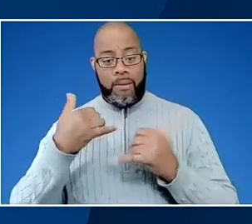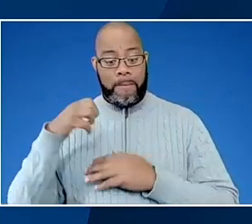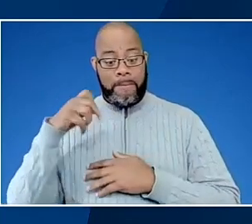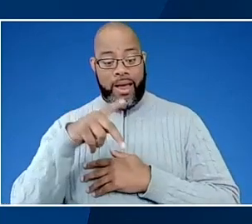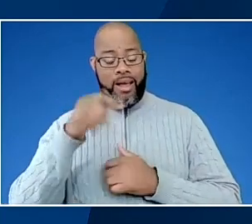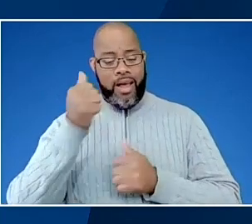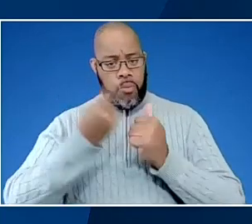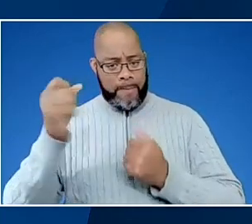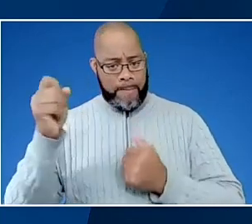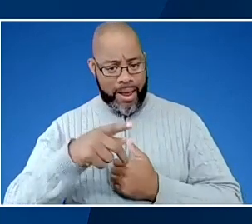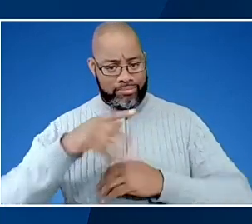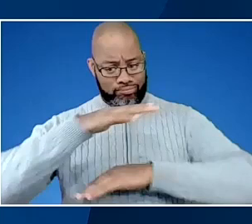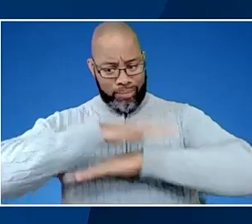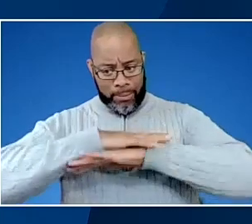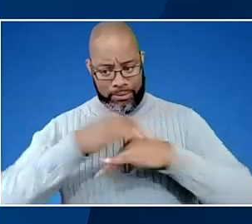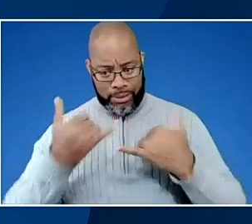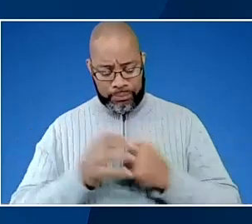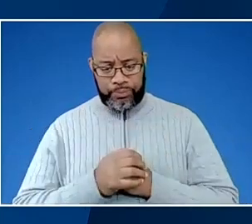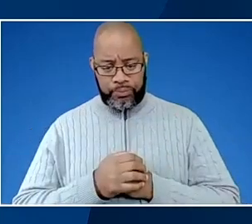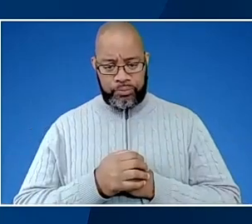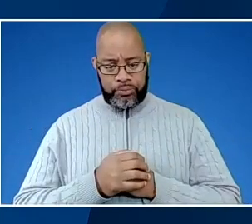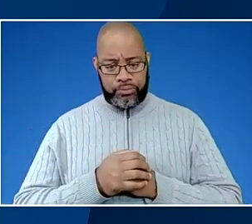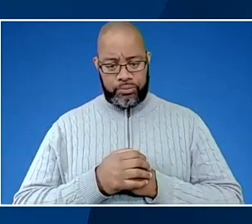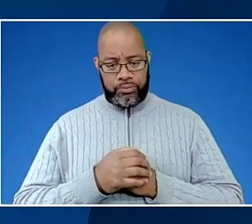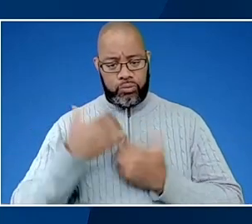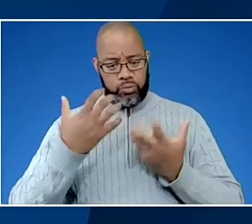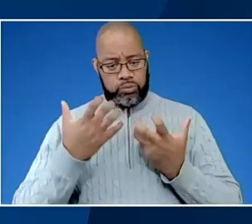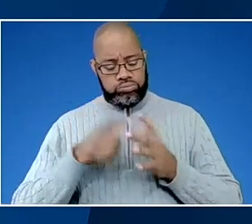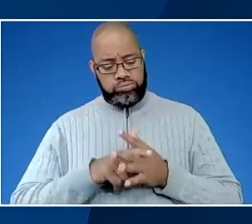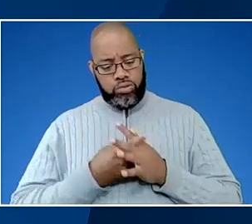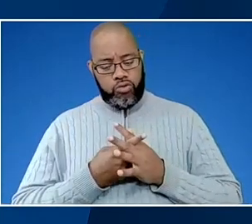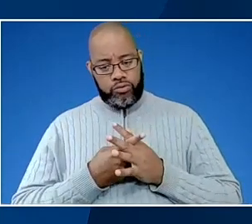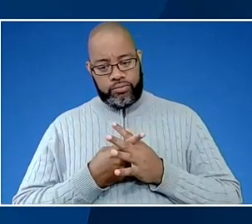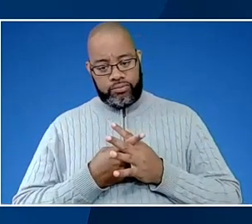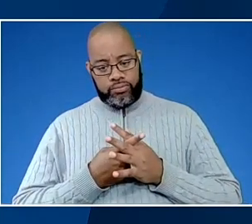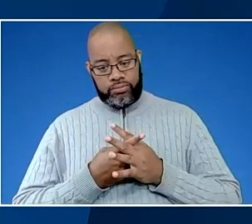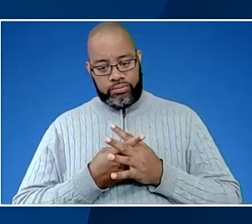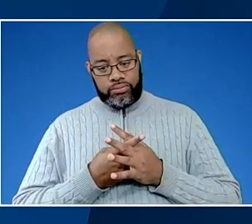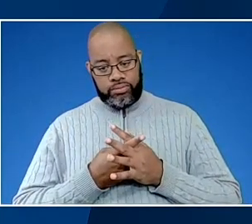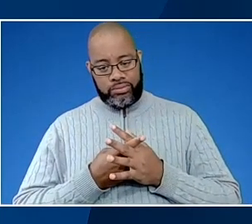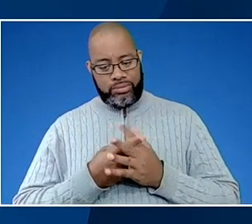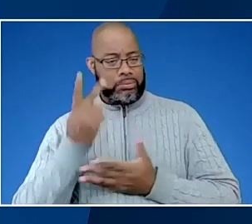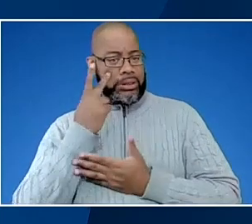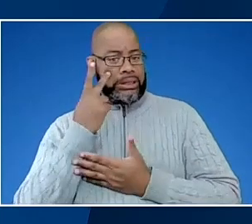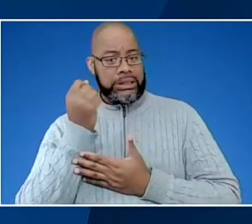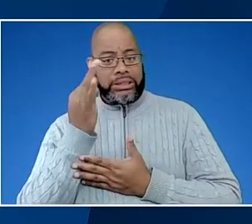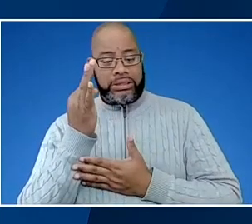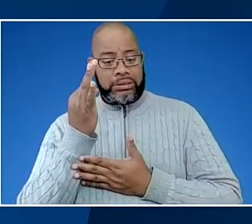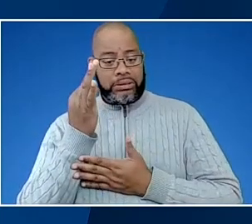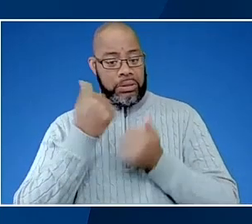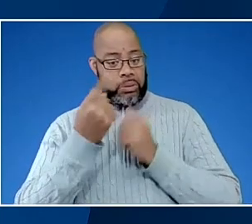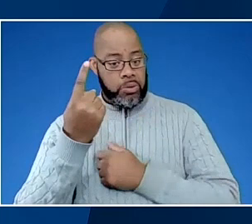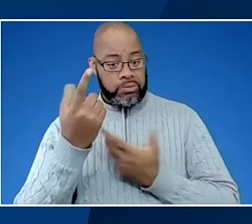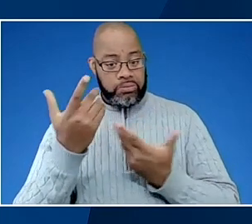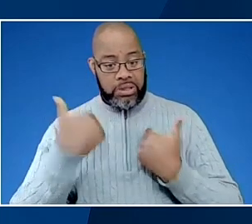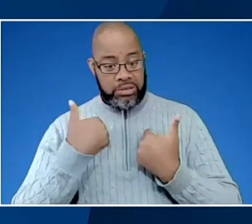the table. And we wanted to start just to see if anyone had a report out from either